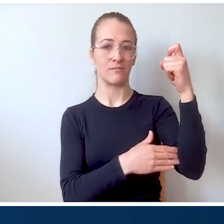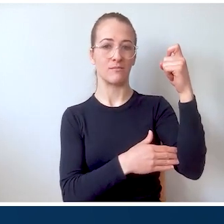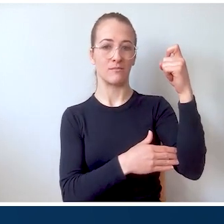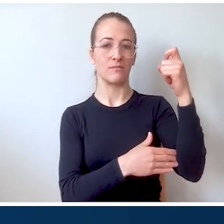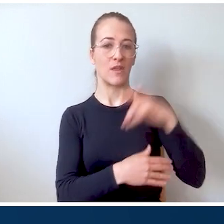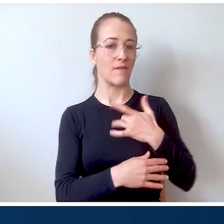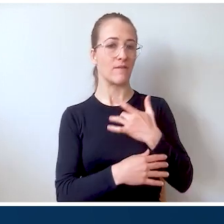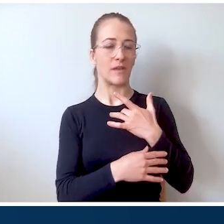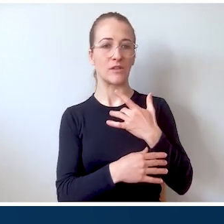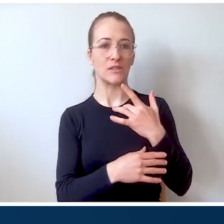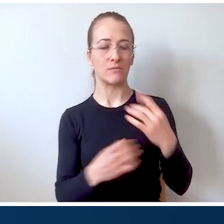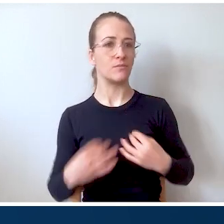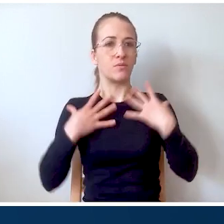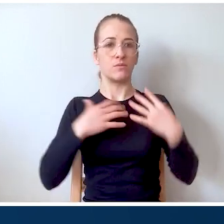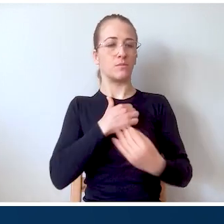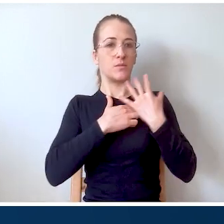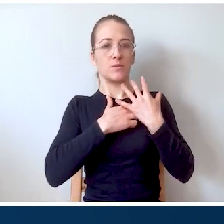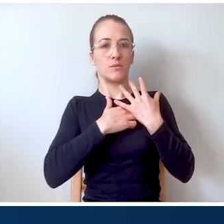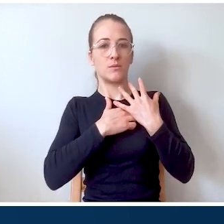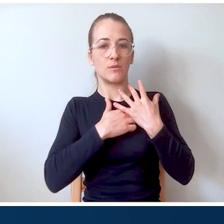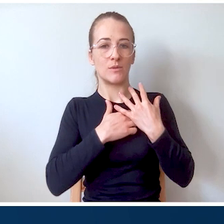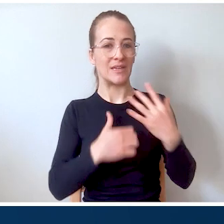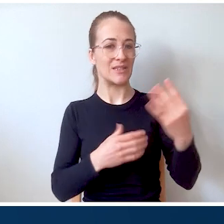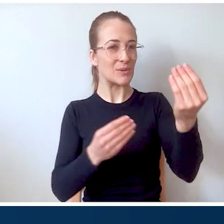it feels like it comes to me. So tell me a little bit about